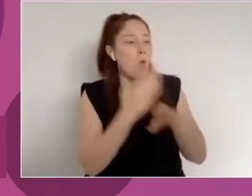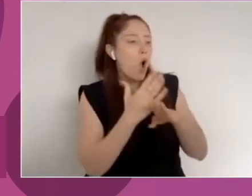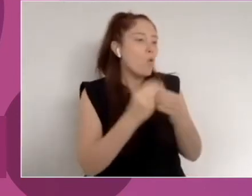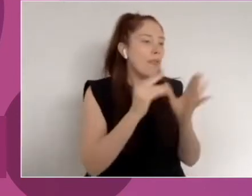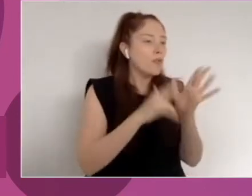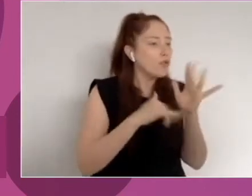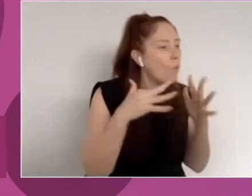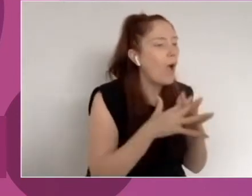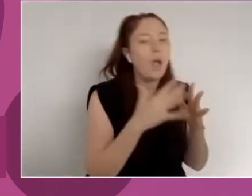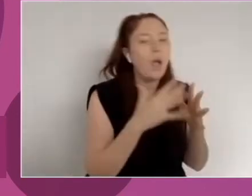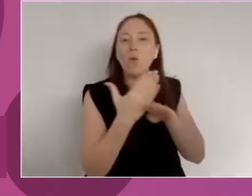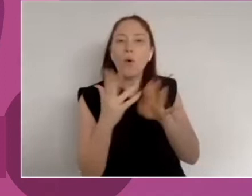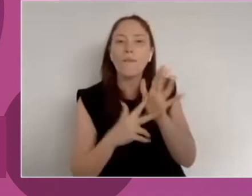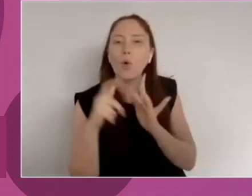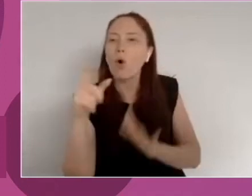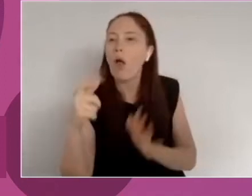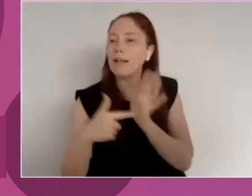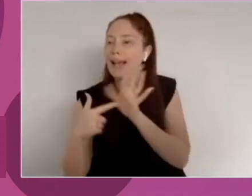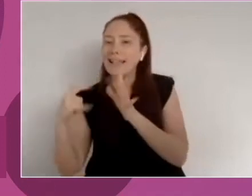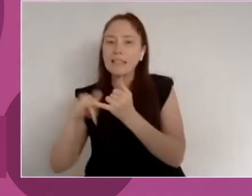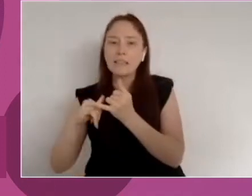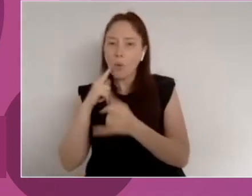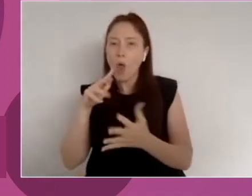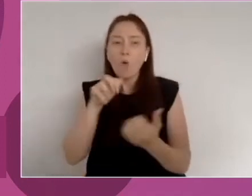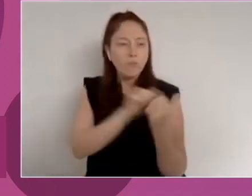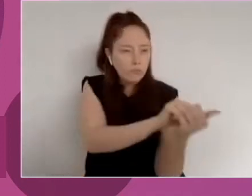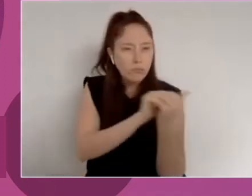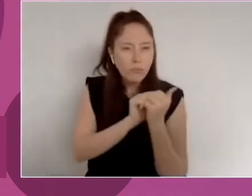it's going to work with Tasmania, it's going to work in a different way. Now,